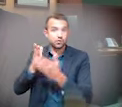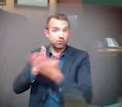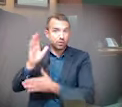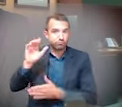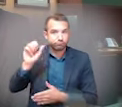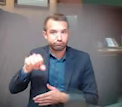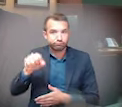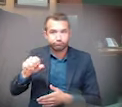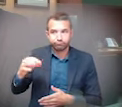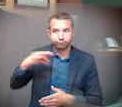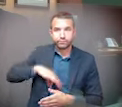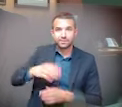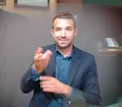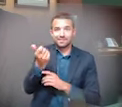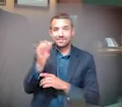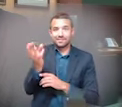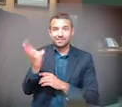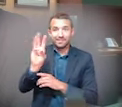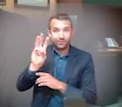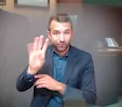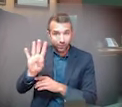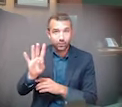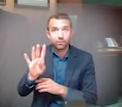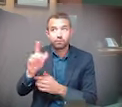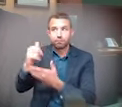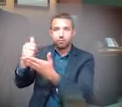it possible for me to believe in myself and actually own